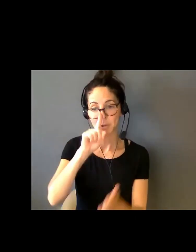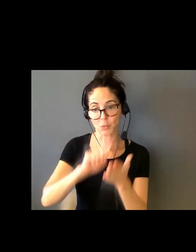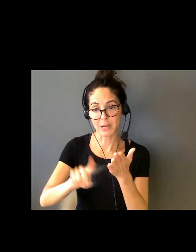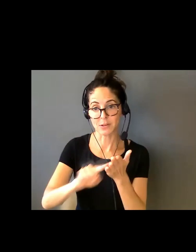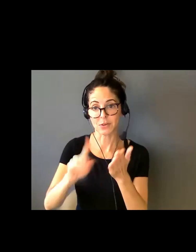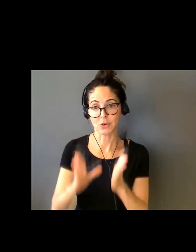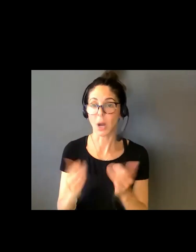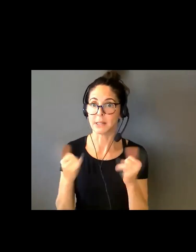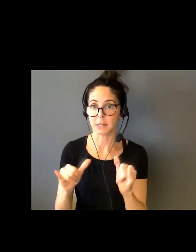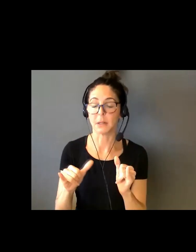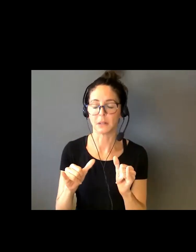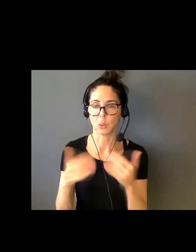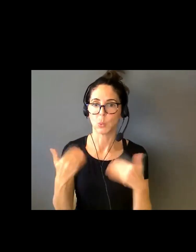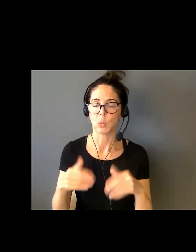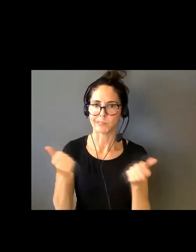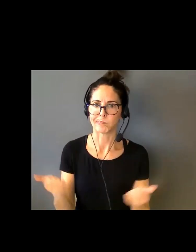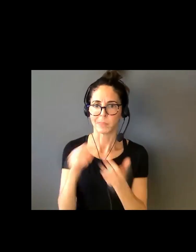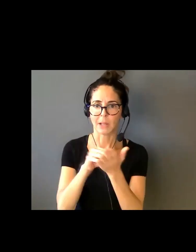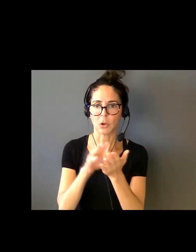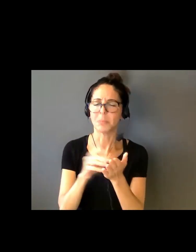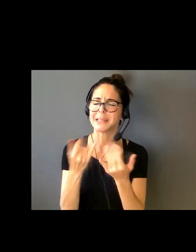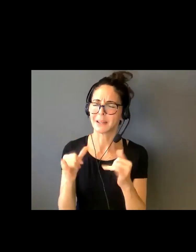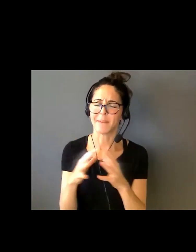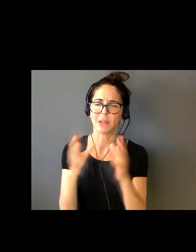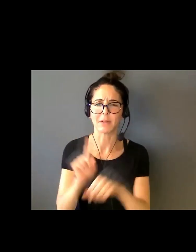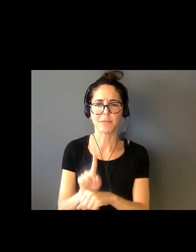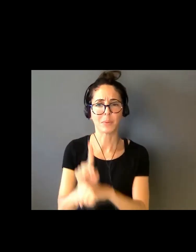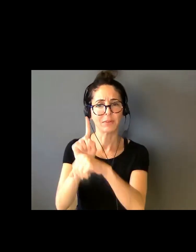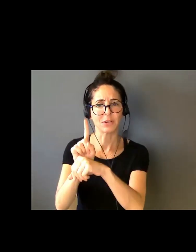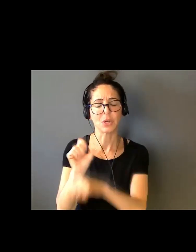in a lot of ways I carry so much privilege, so I really need to think about how to do the research